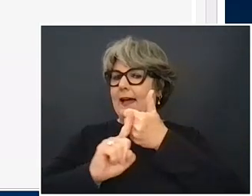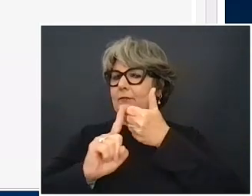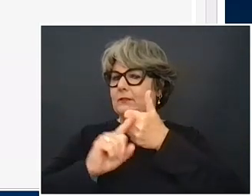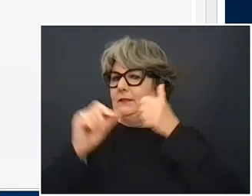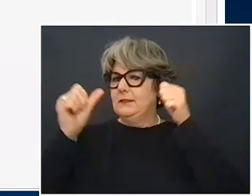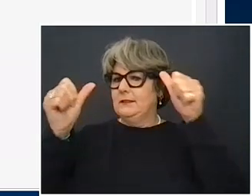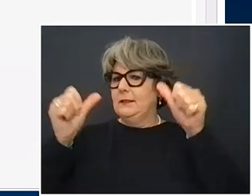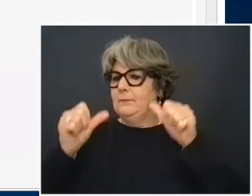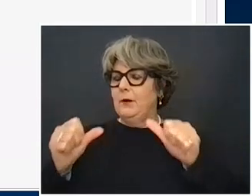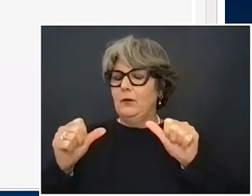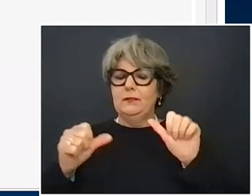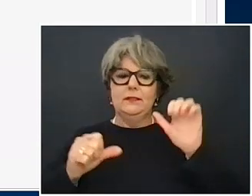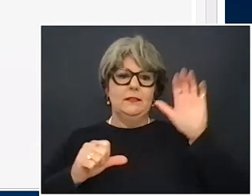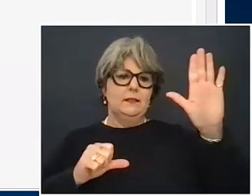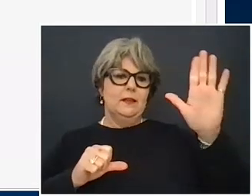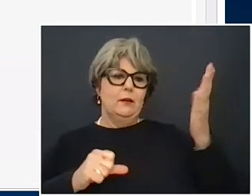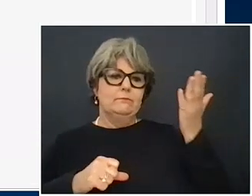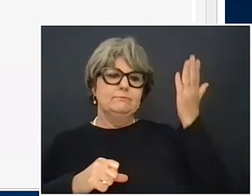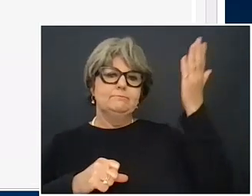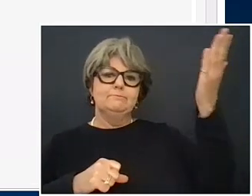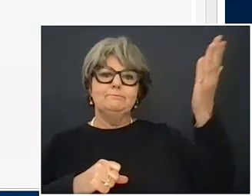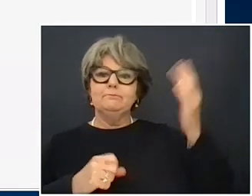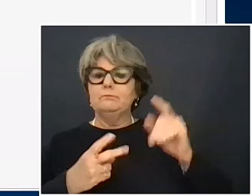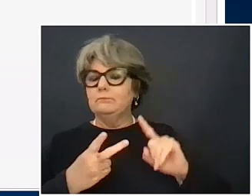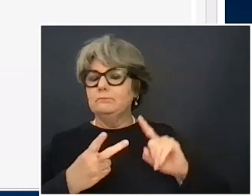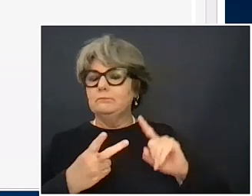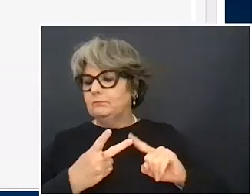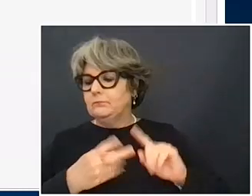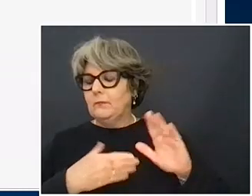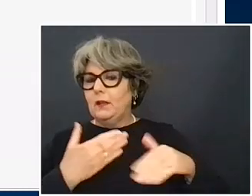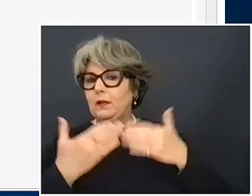petition and all materials included with